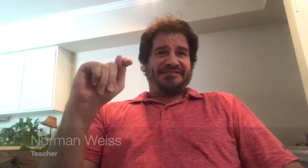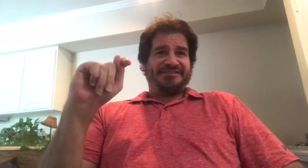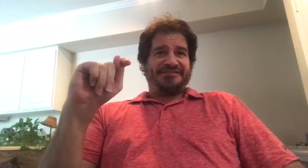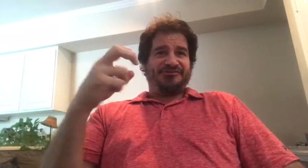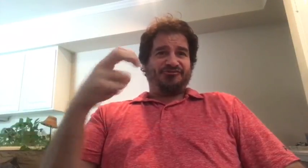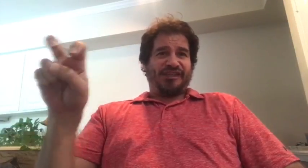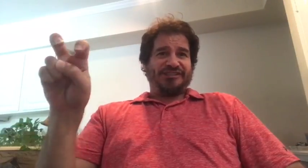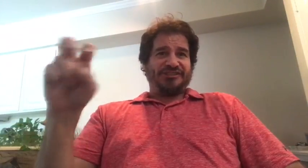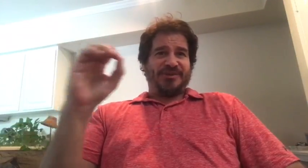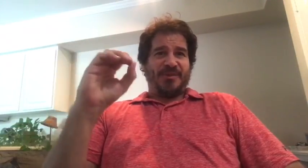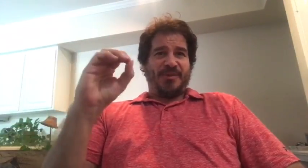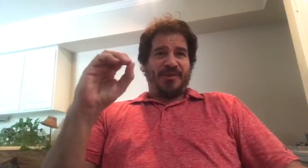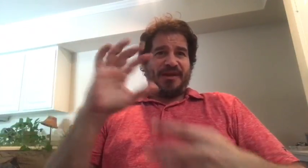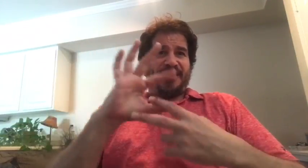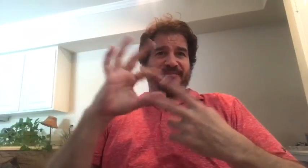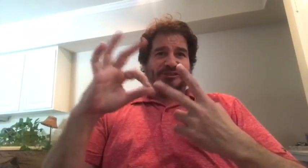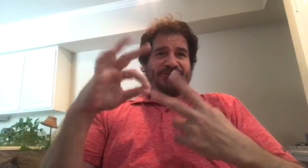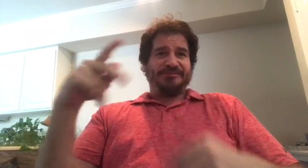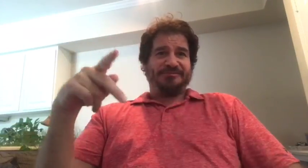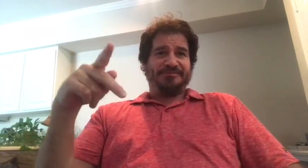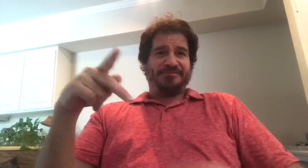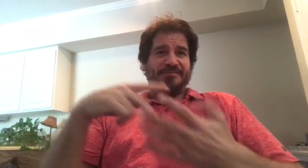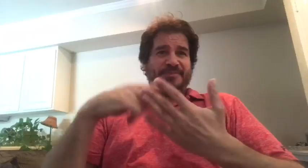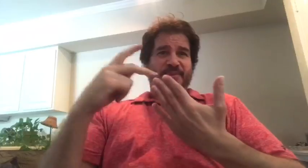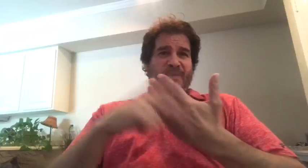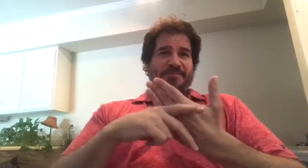I teach transitions options program.